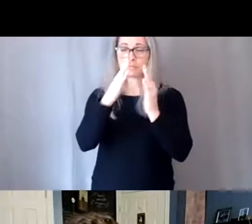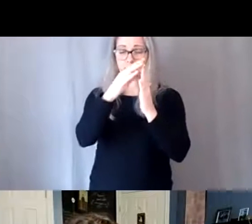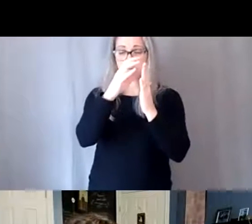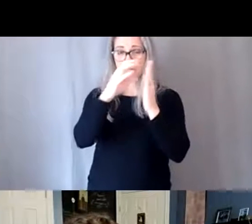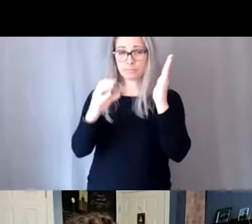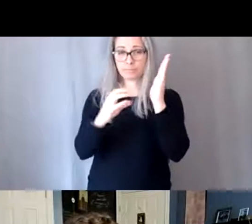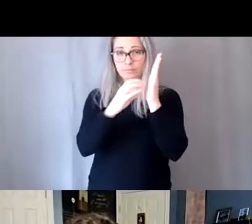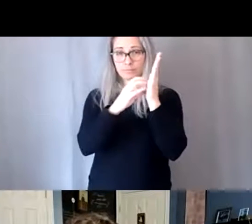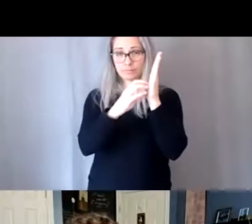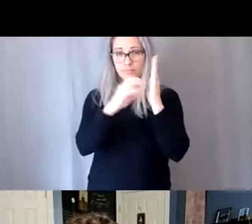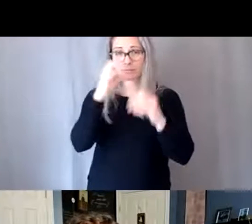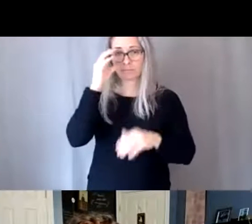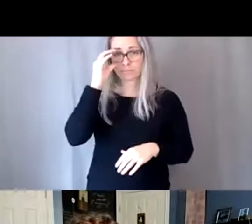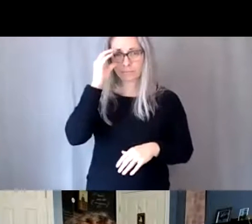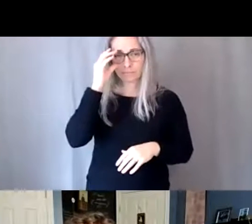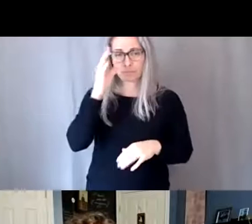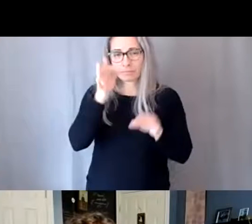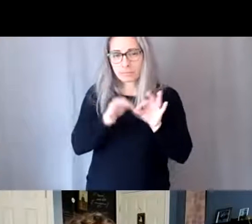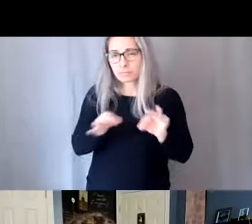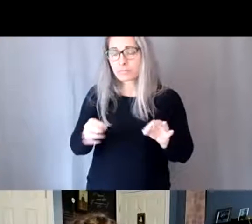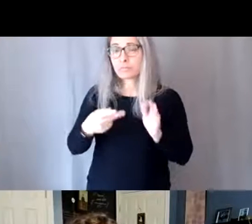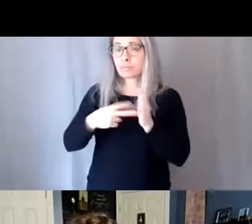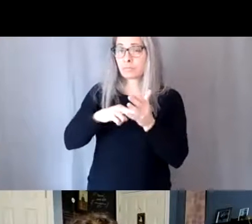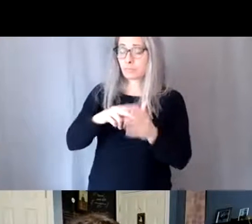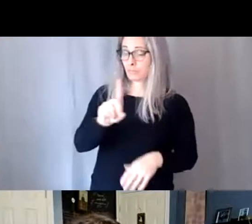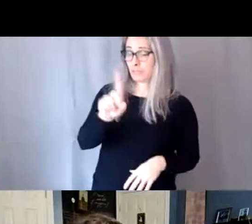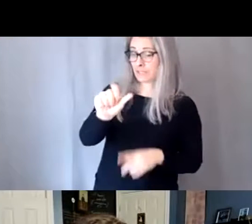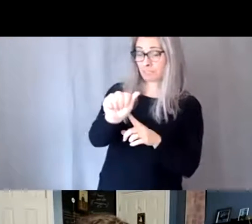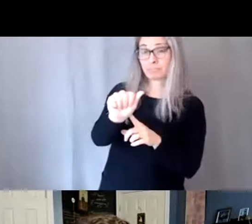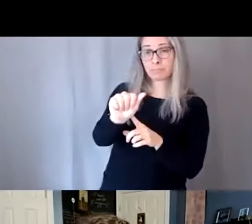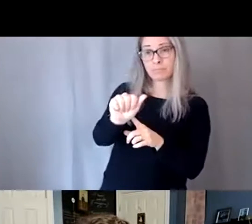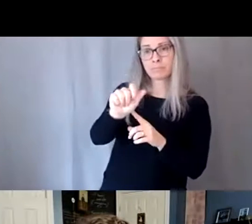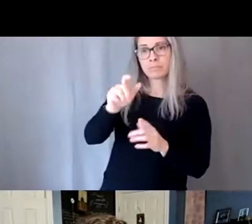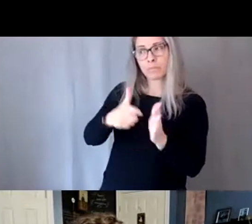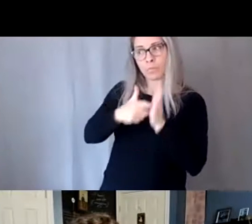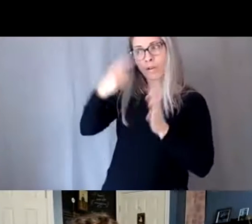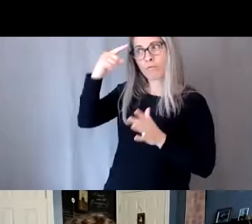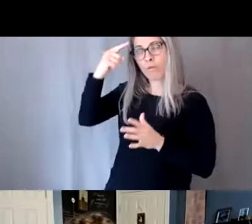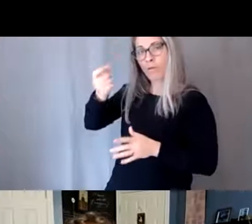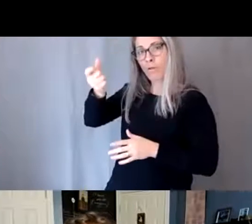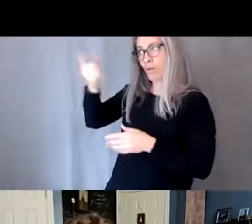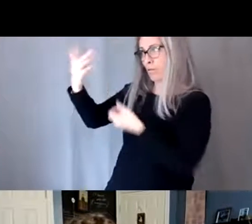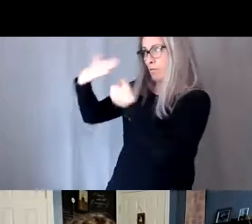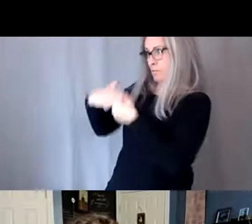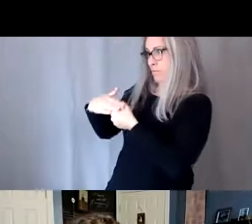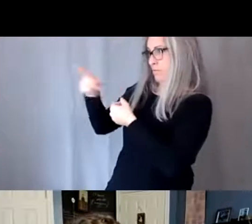the following text you do not have to be disabled to experience ableism and I just highlight that part because we'll come back to it a little